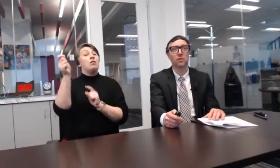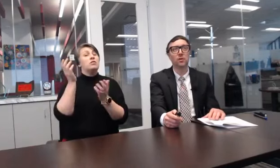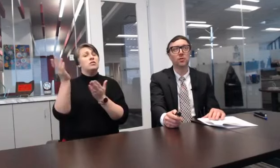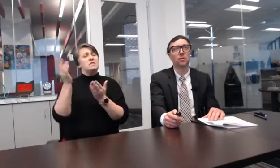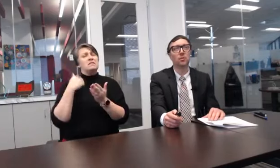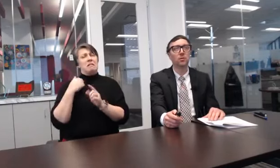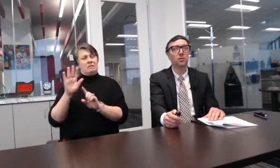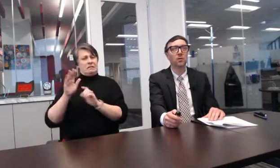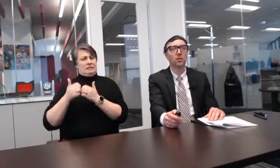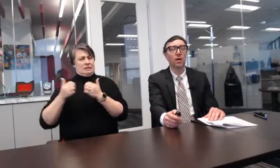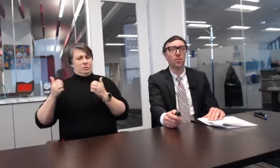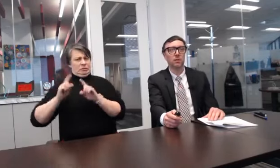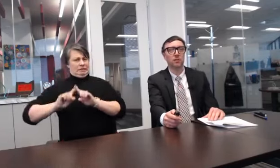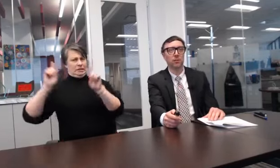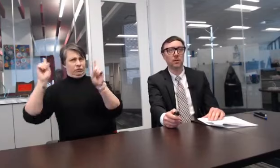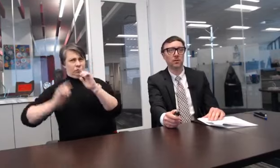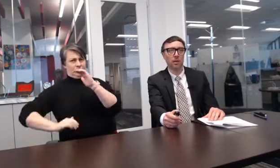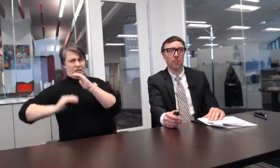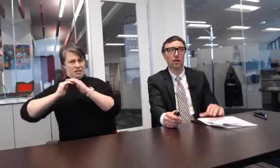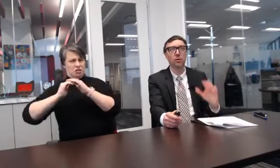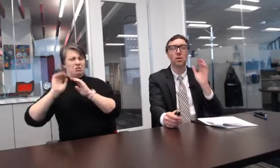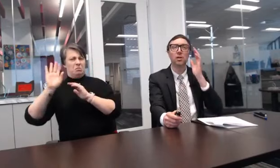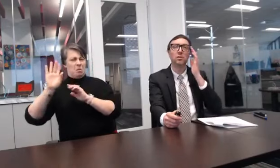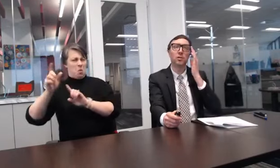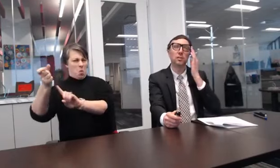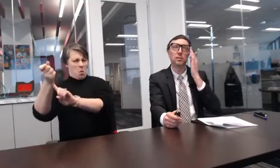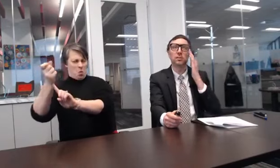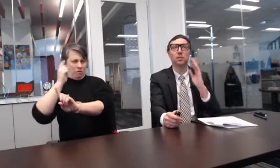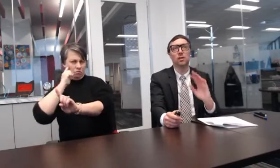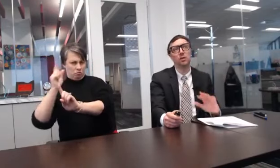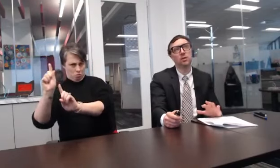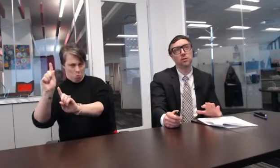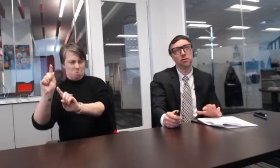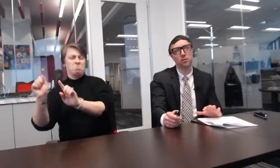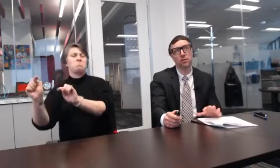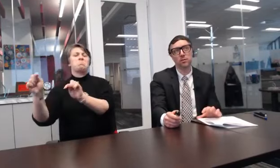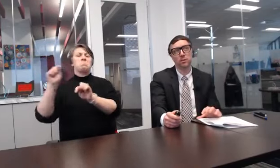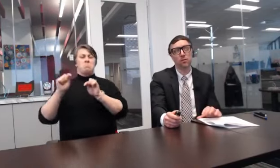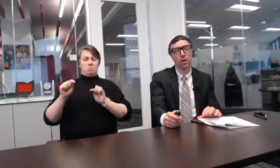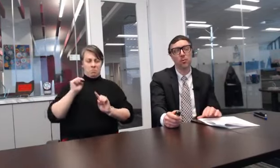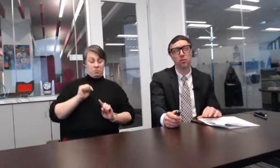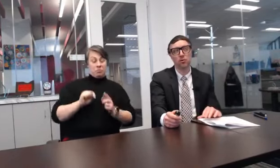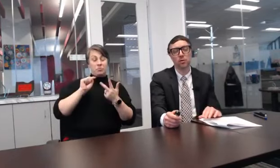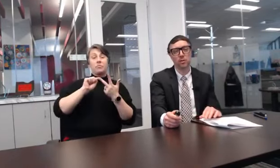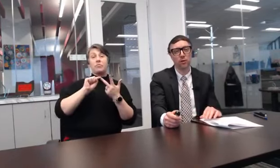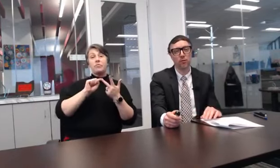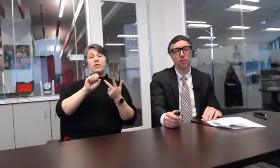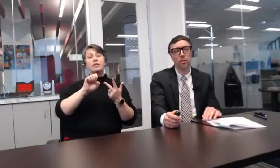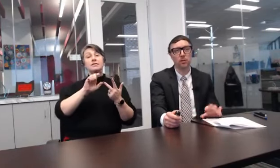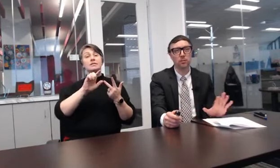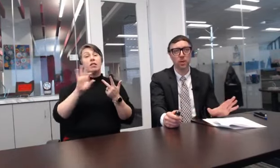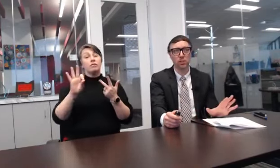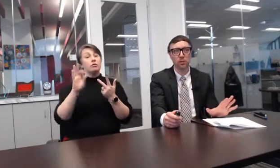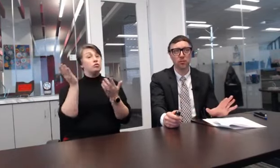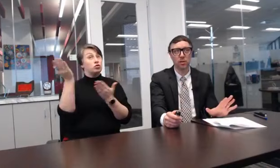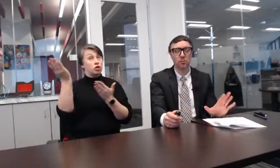So, I'm gonna skip this and come back to it. So this is the list of services available through the SELF Waiver, much different,